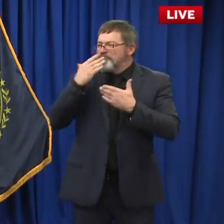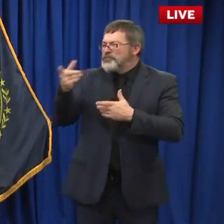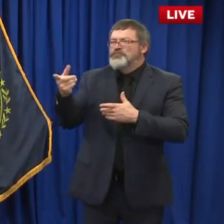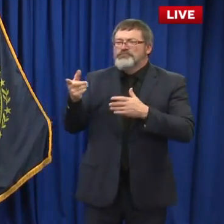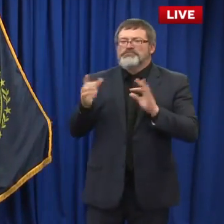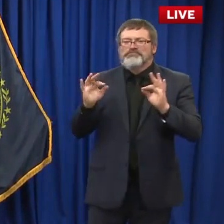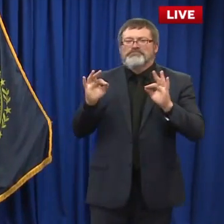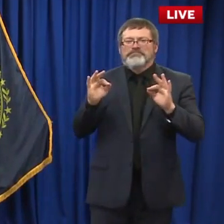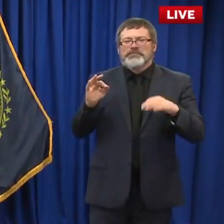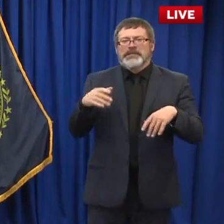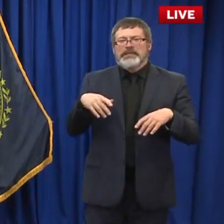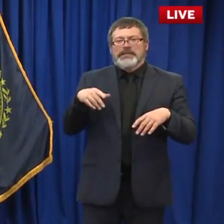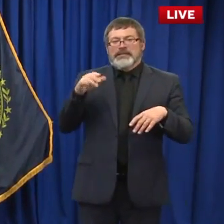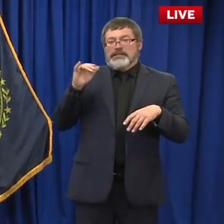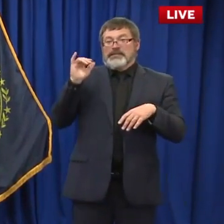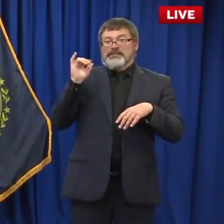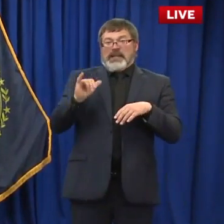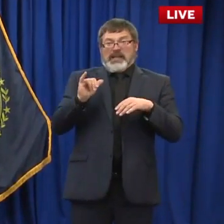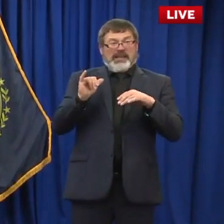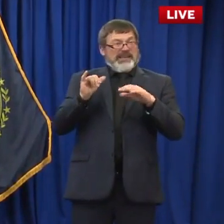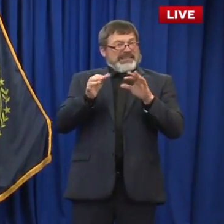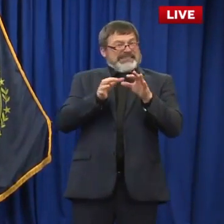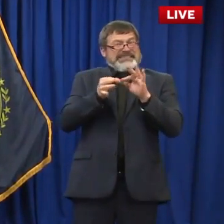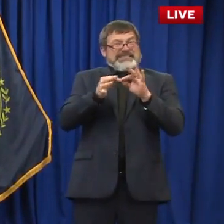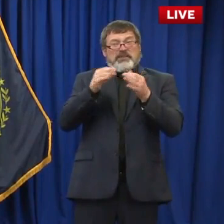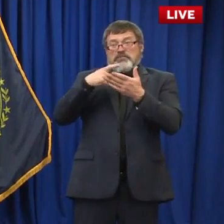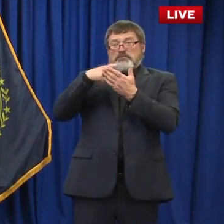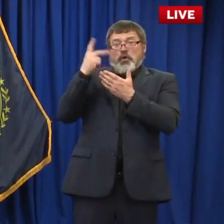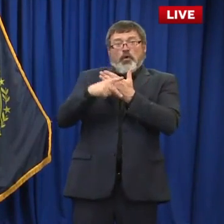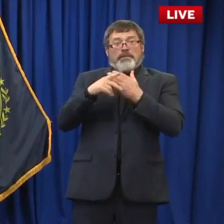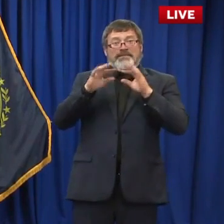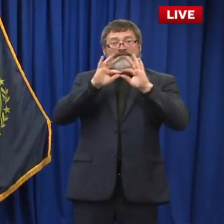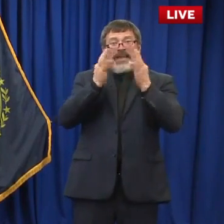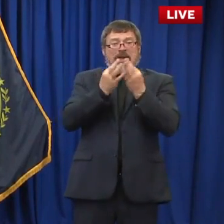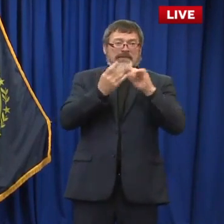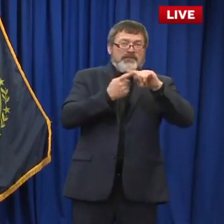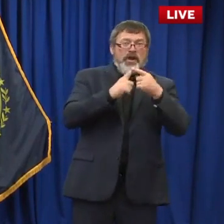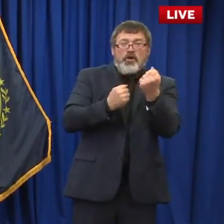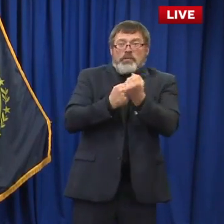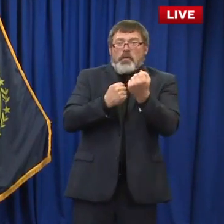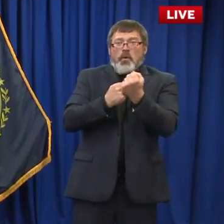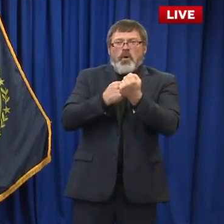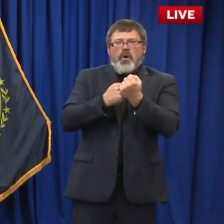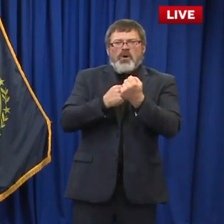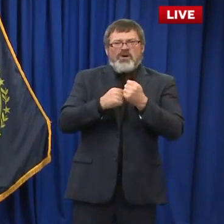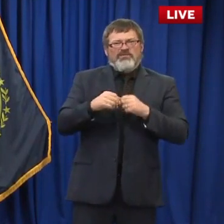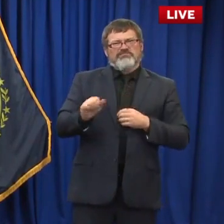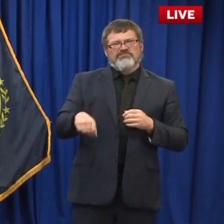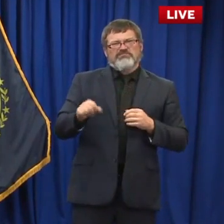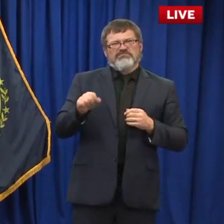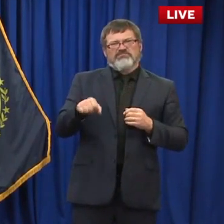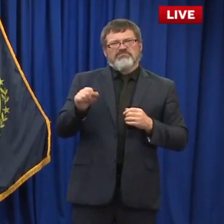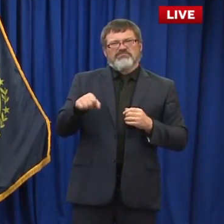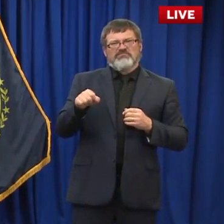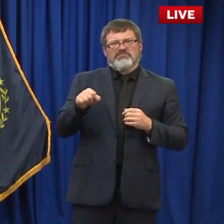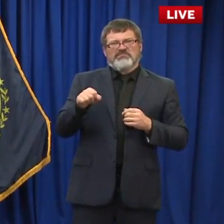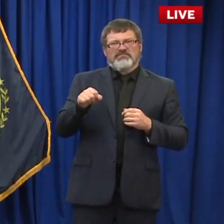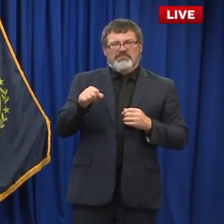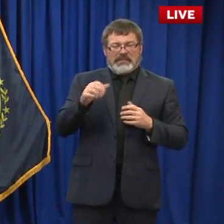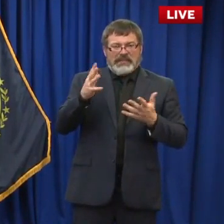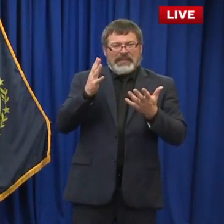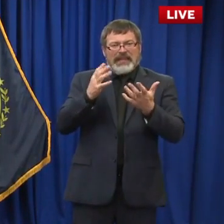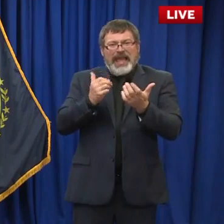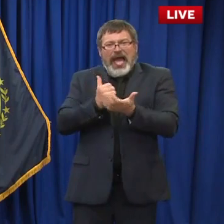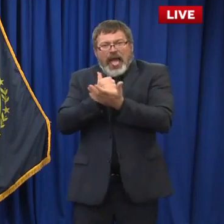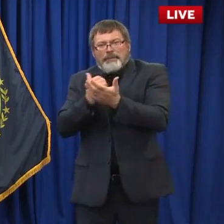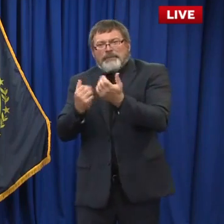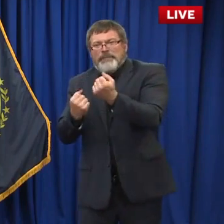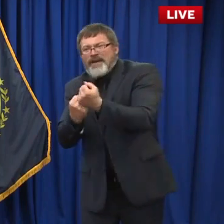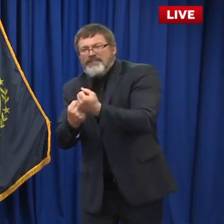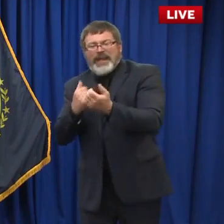AND I JUST WANT TO THANK THE COMMISSIONER VERY PUBLICLY, THAT -- WORKING ON THAT LAST PIECE, SHE WAS TALKING ABOUT WHERE FOLKS CAN HAVE AN ADVOCATE OR SOMEBODY YOU KNOW SPEAKING ON